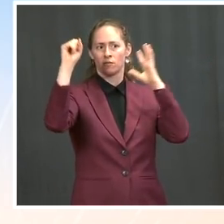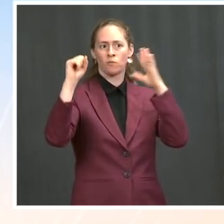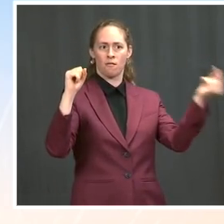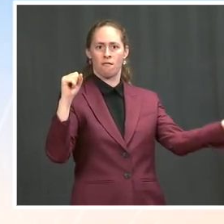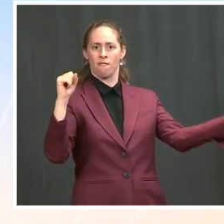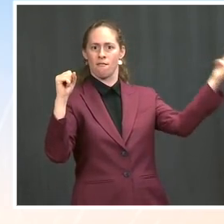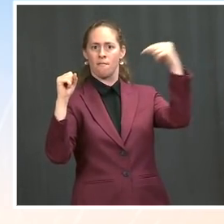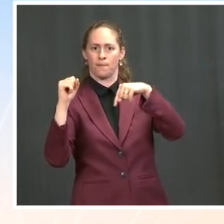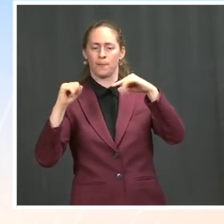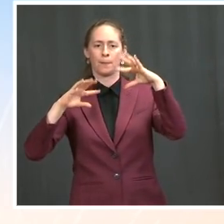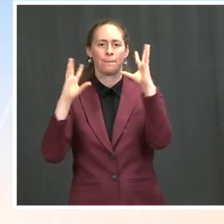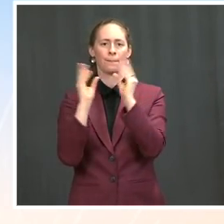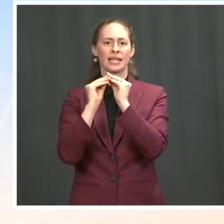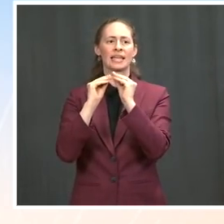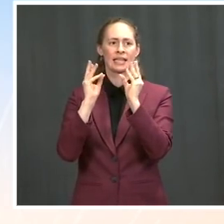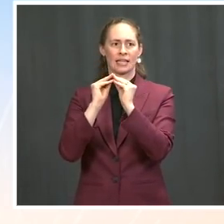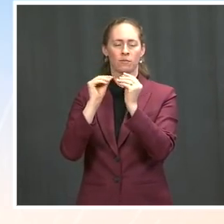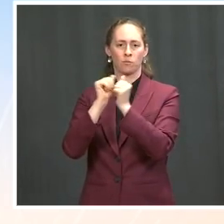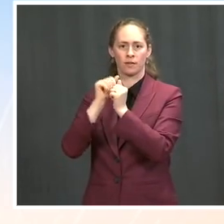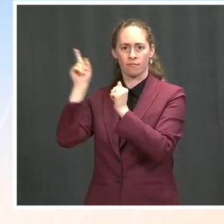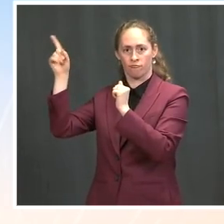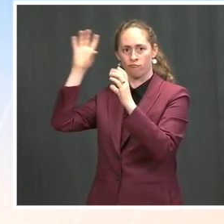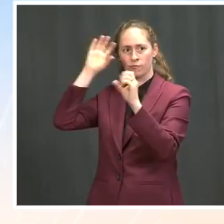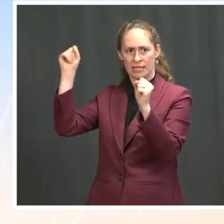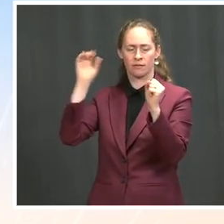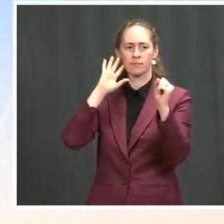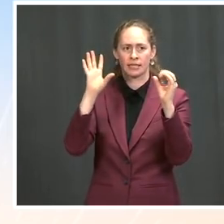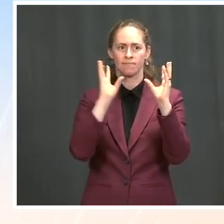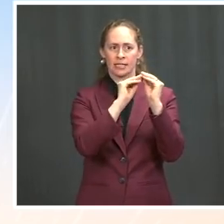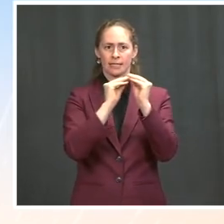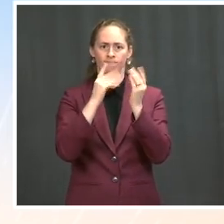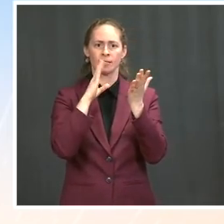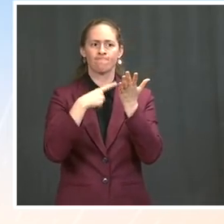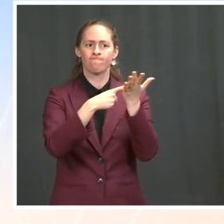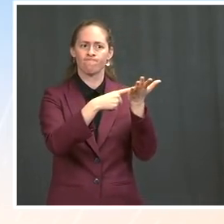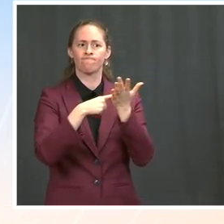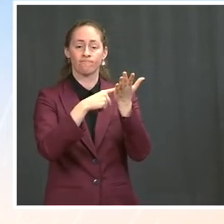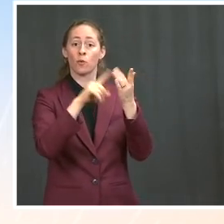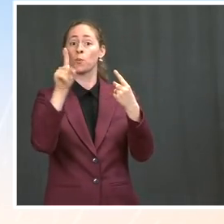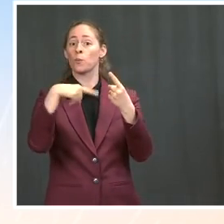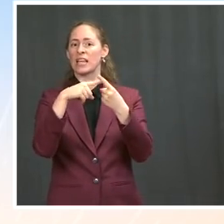to the White House for a meeting on Friday. And I expect their top of -- their focus of their conversation will --